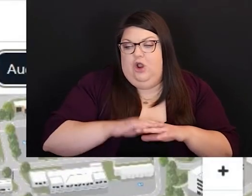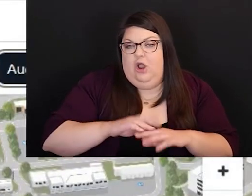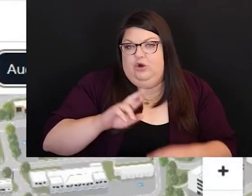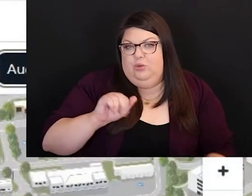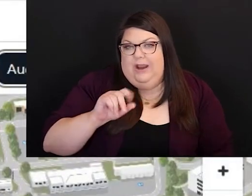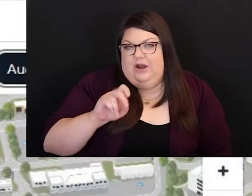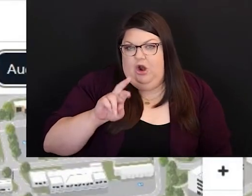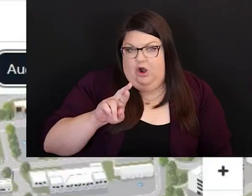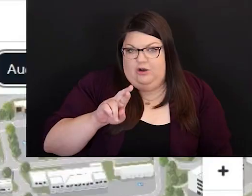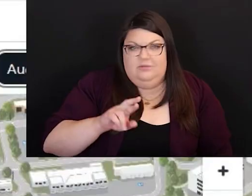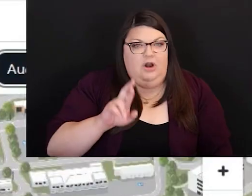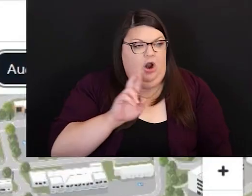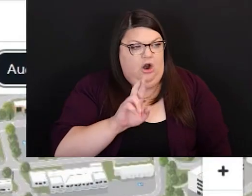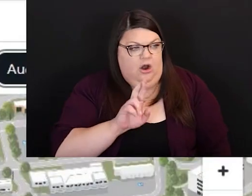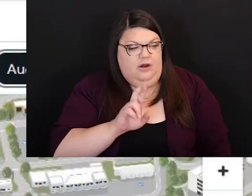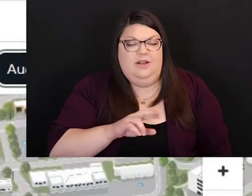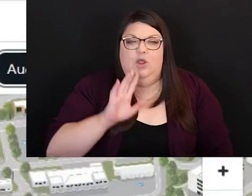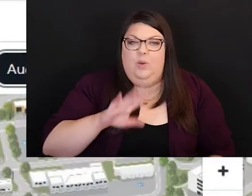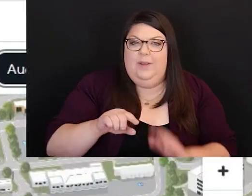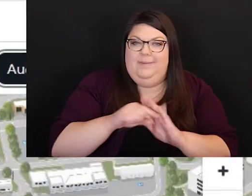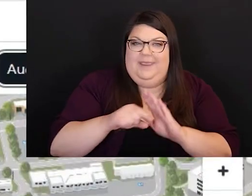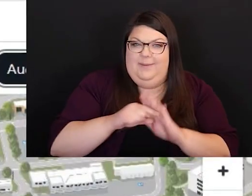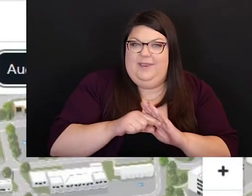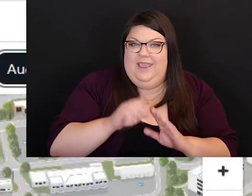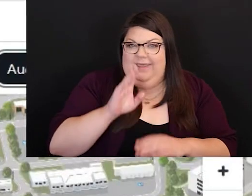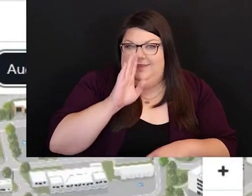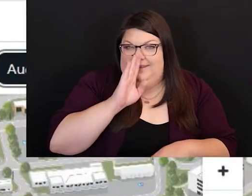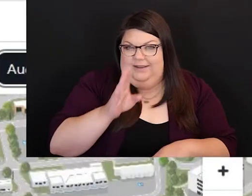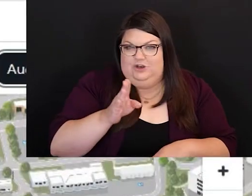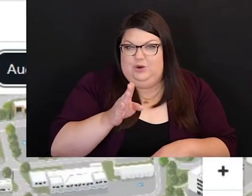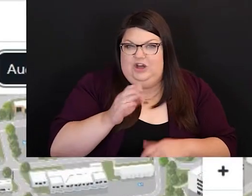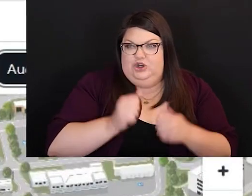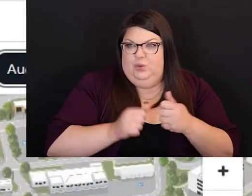R. Radar enabled. That will beep in the direction that we need to go and get-